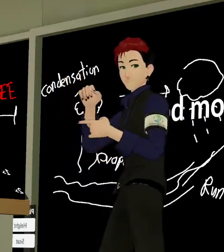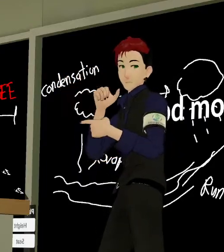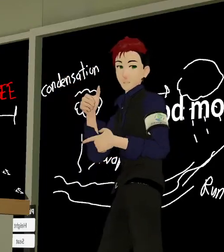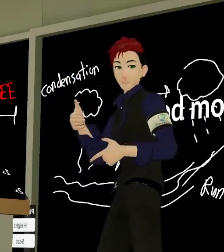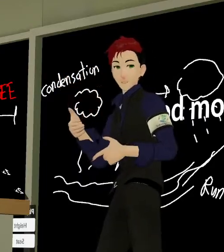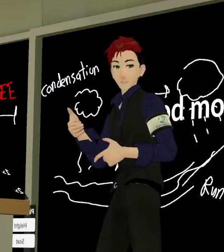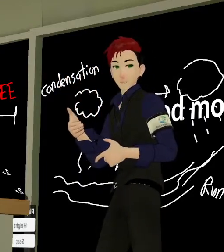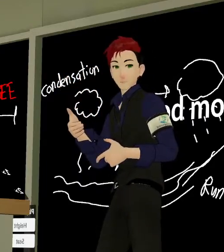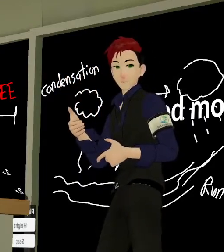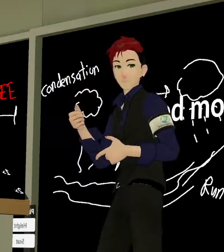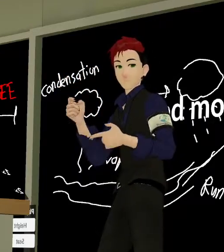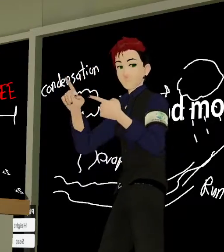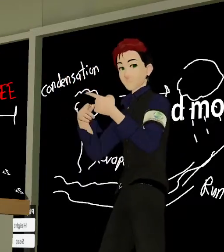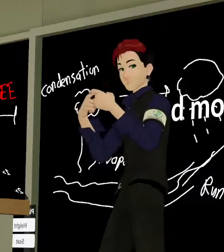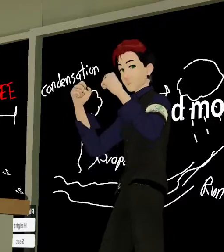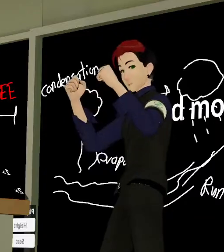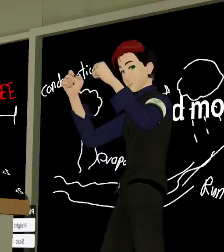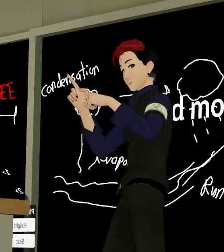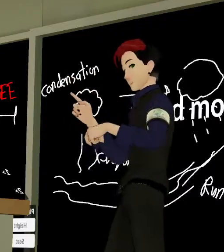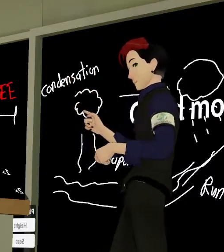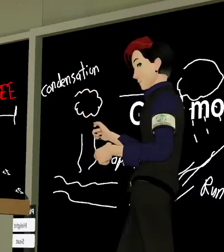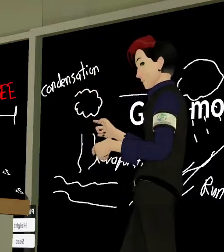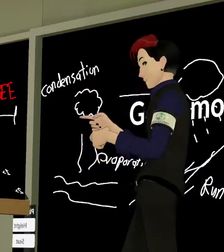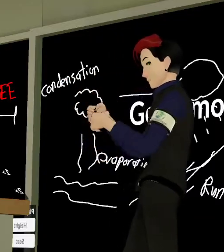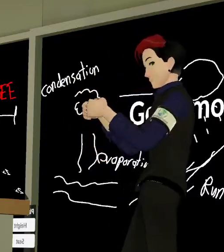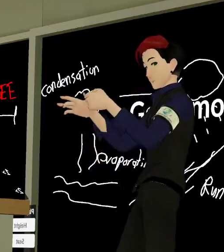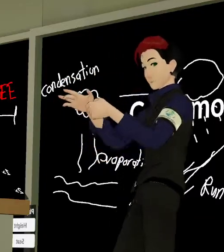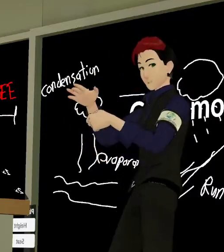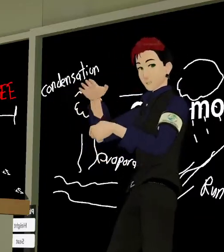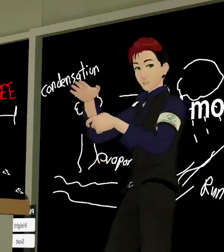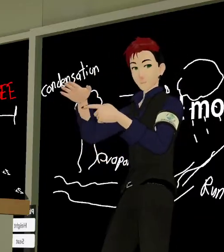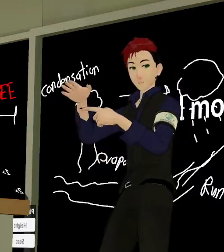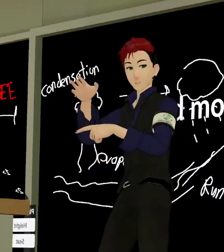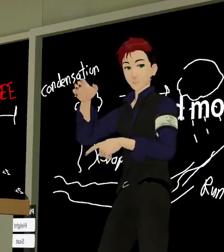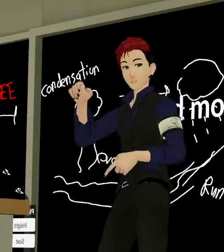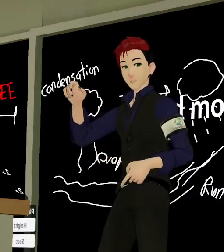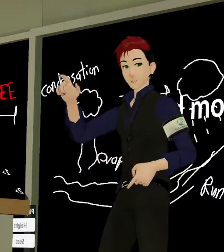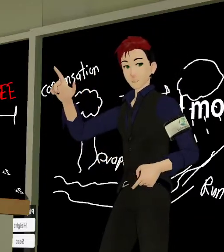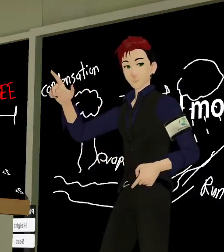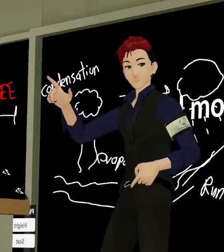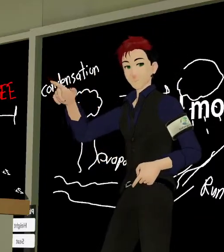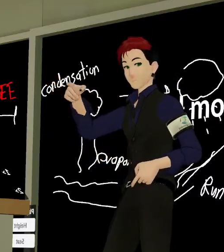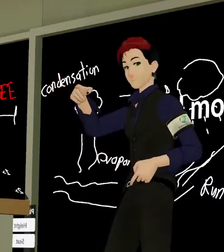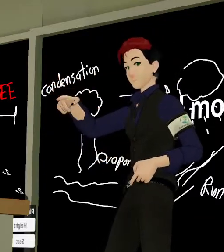PSE does not whenever you teach this in actual full ASL